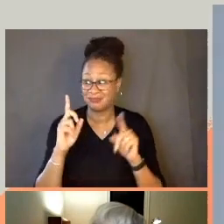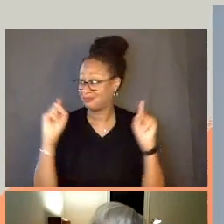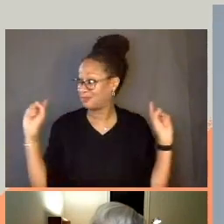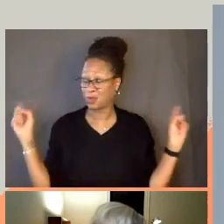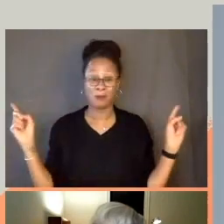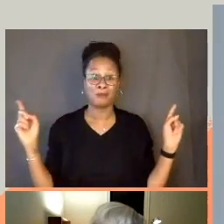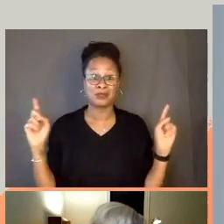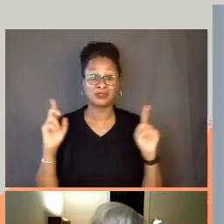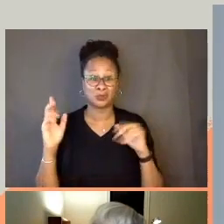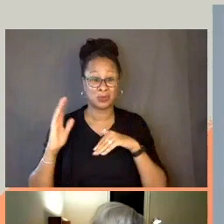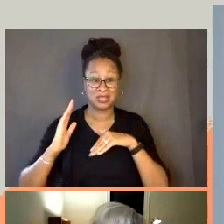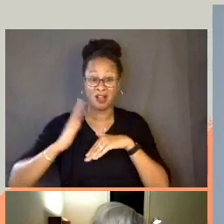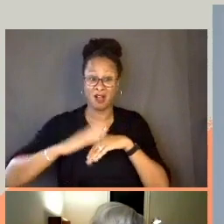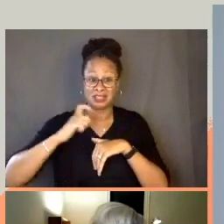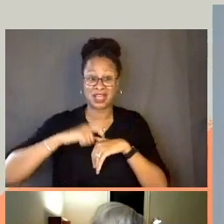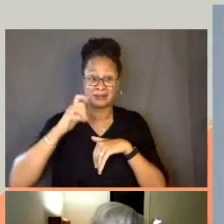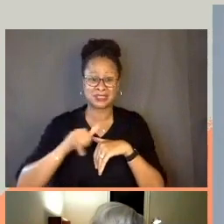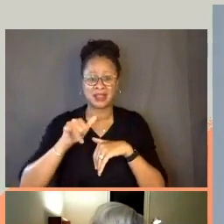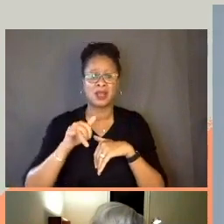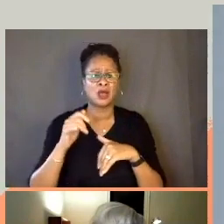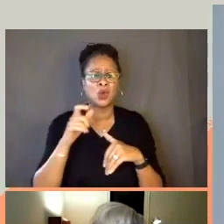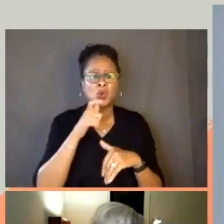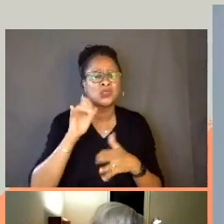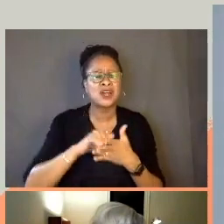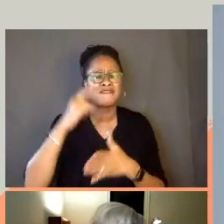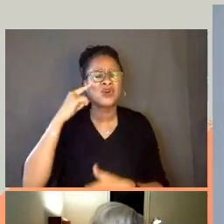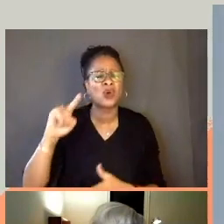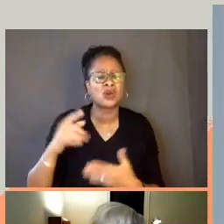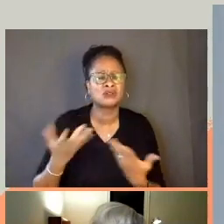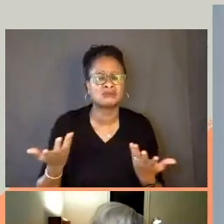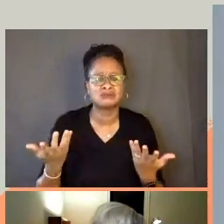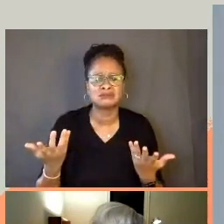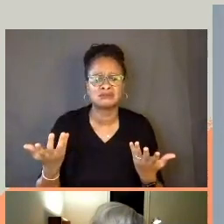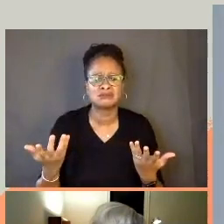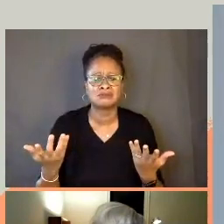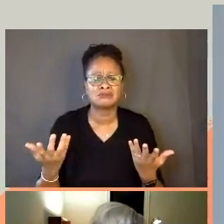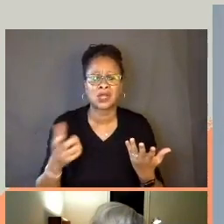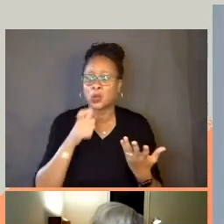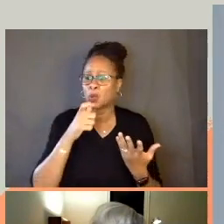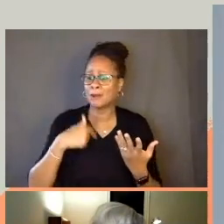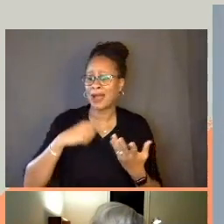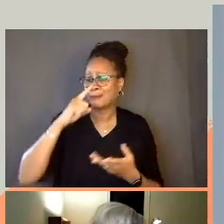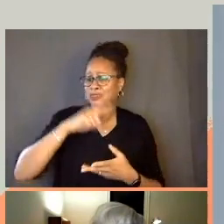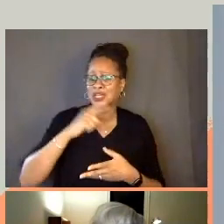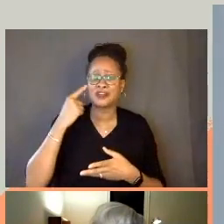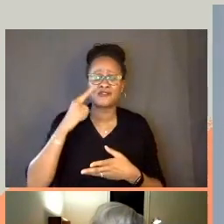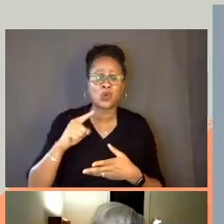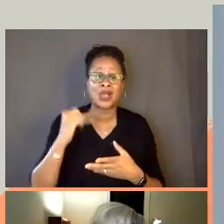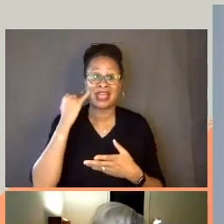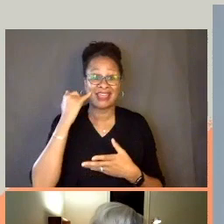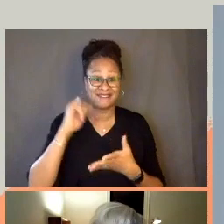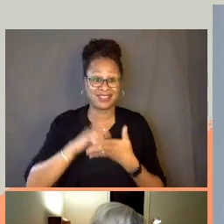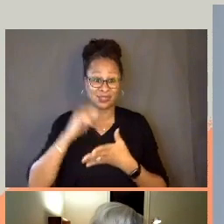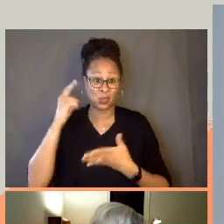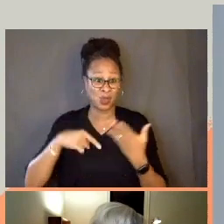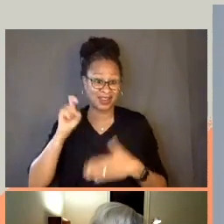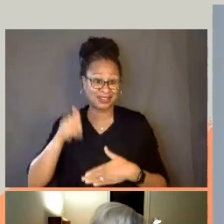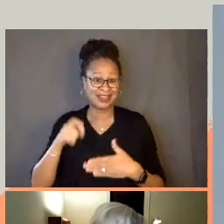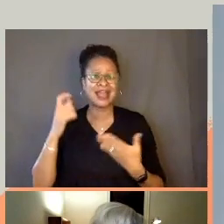but who is that for? You know what I mean? Like, who am I pretending for? If that's what I need, that's what I need to give myself.